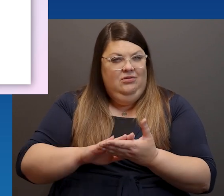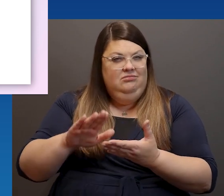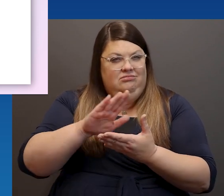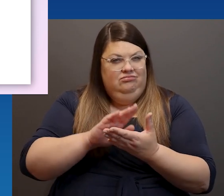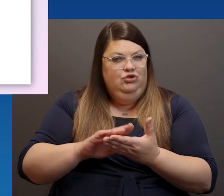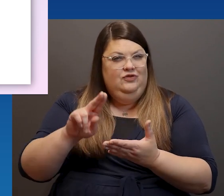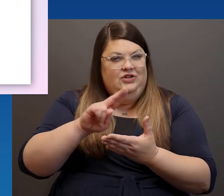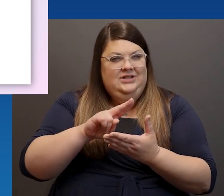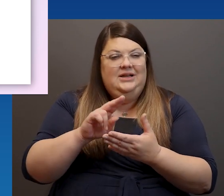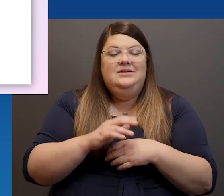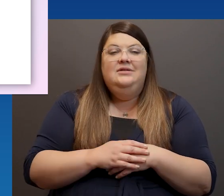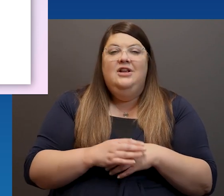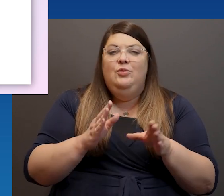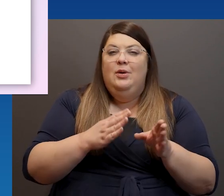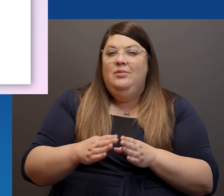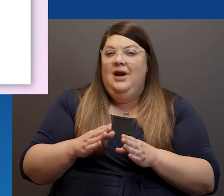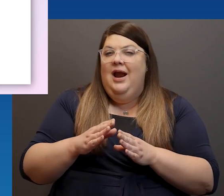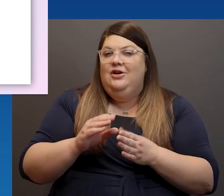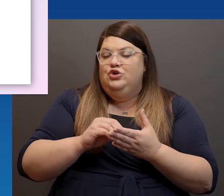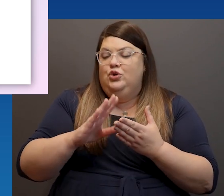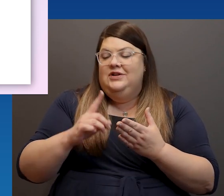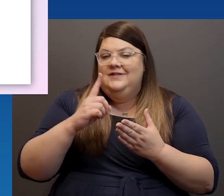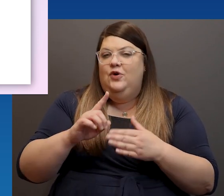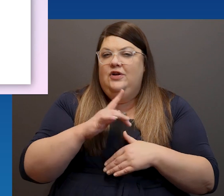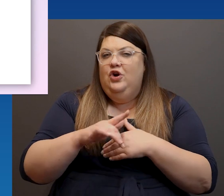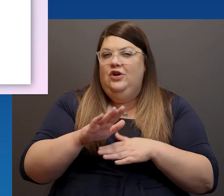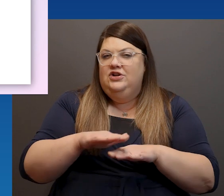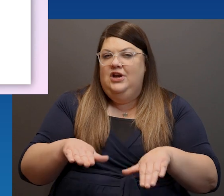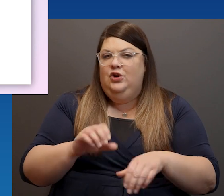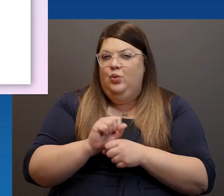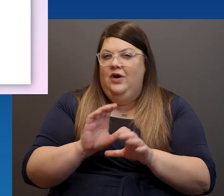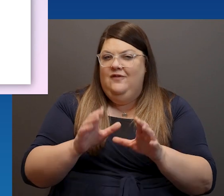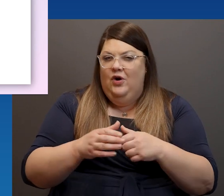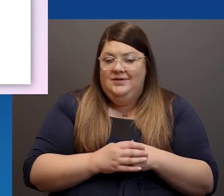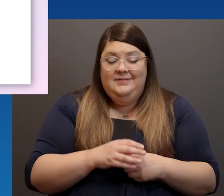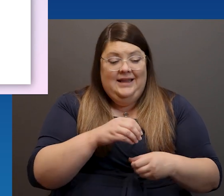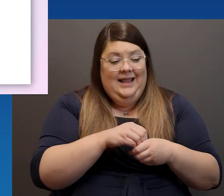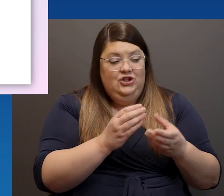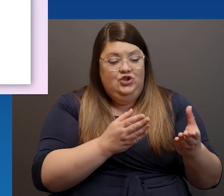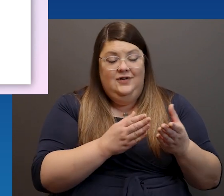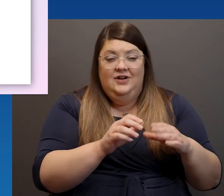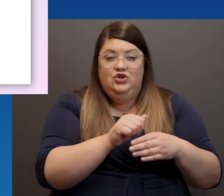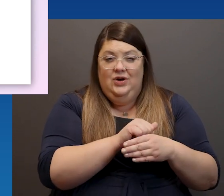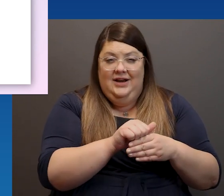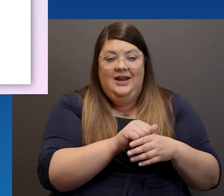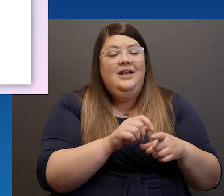that prepare students for the early childhood workforce. In-service training focuses on ongoing learning activities